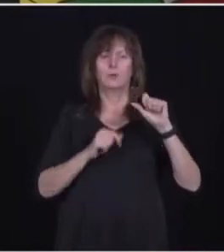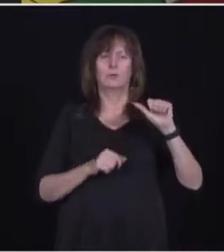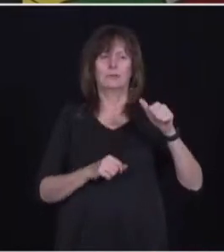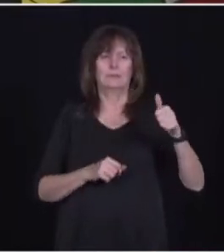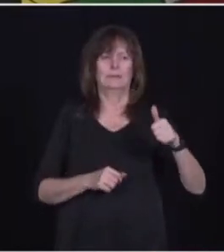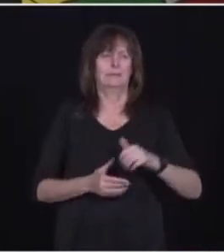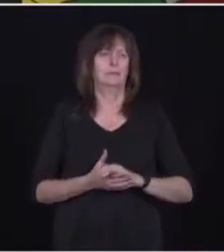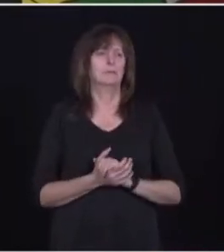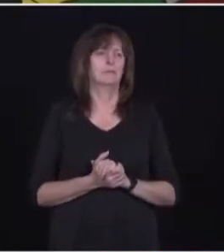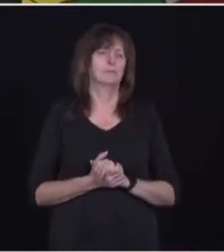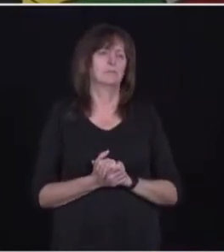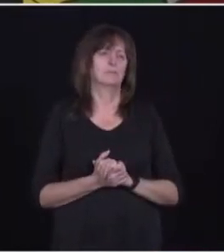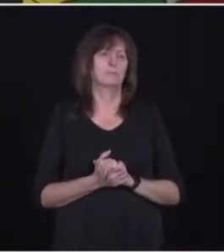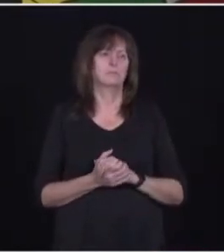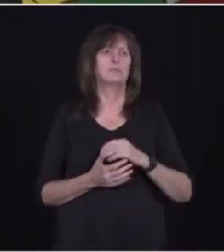Next question is Lucas Meyer of news 1010.